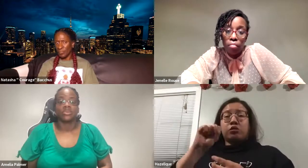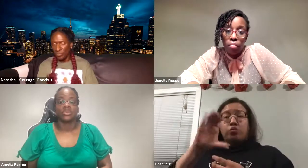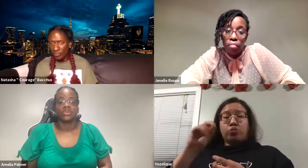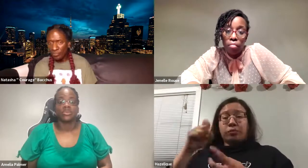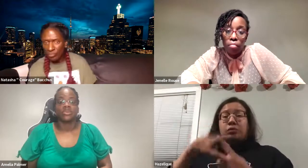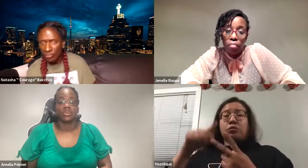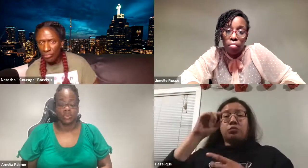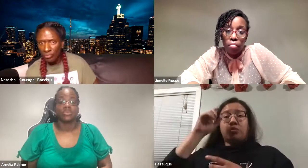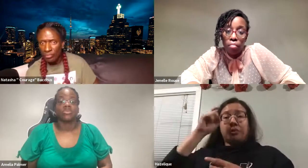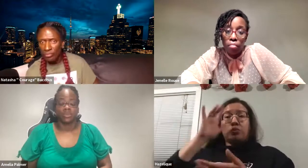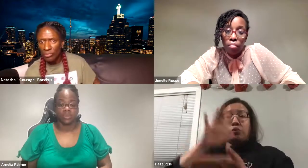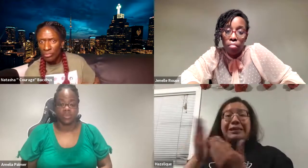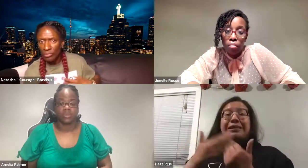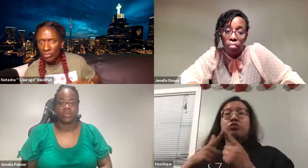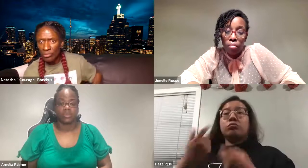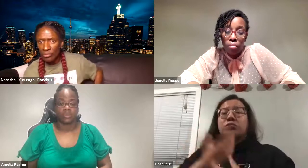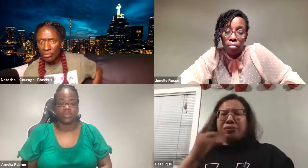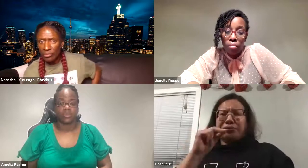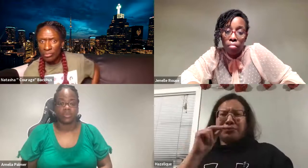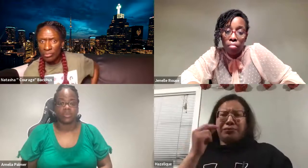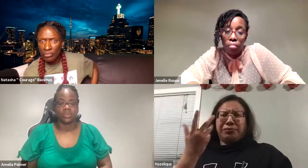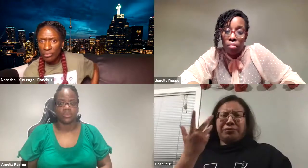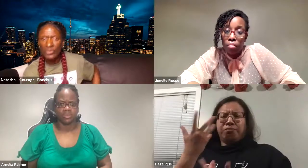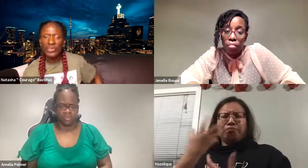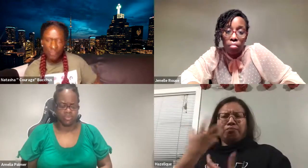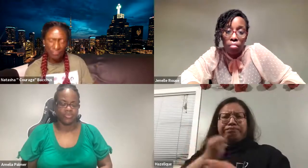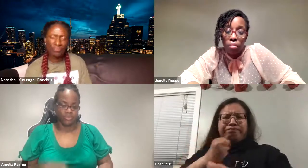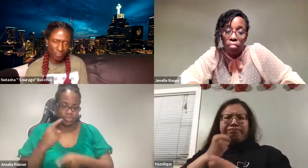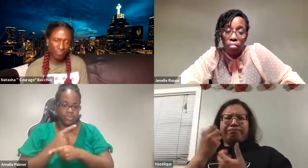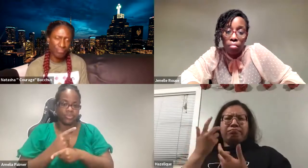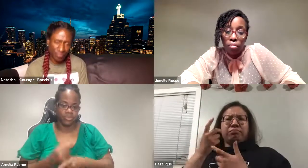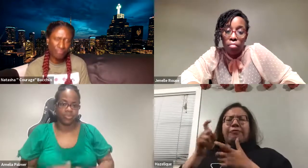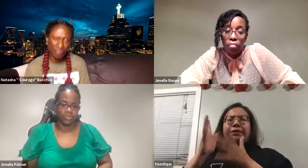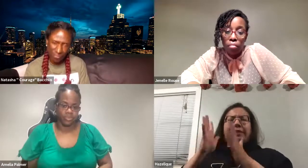through that experience, the 60 scoop and the residential schoo,l it's not something that